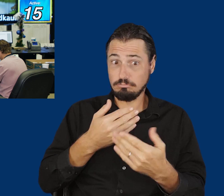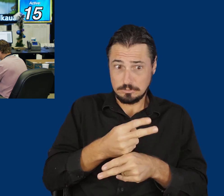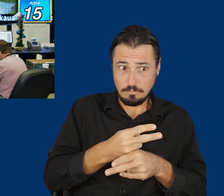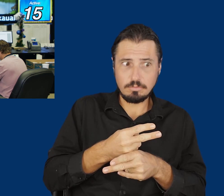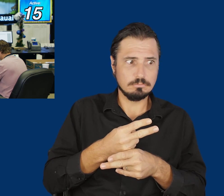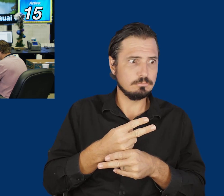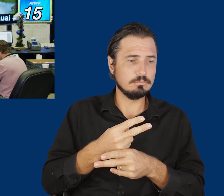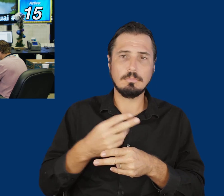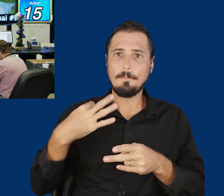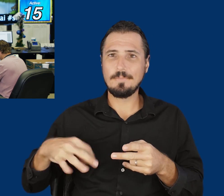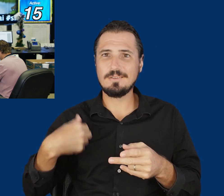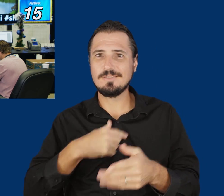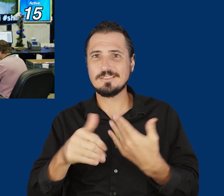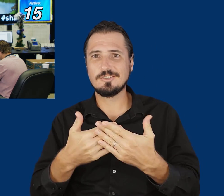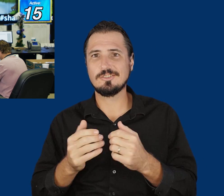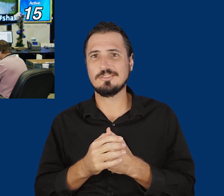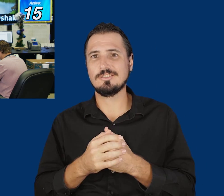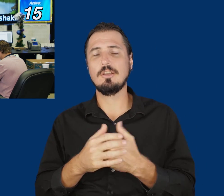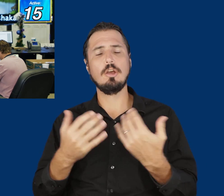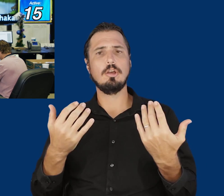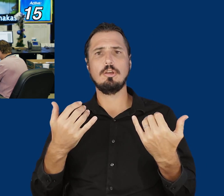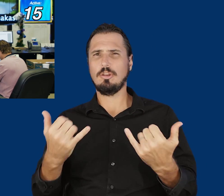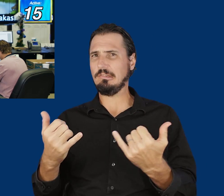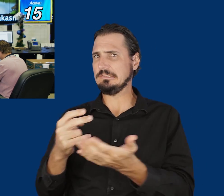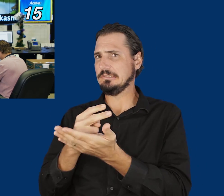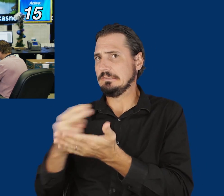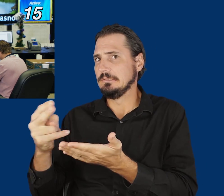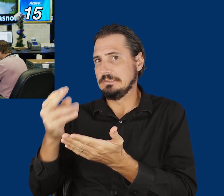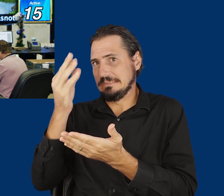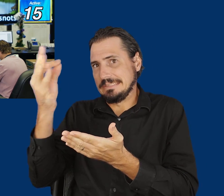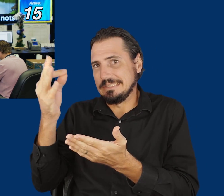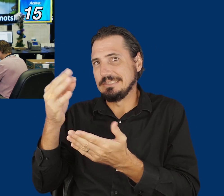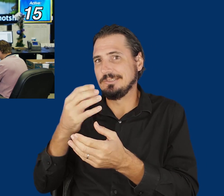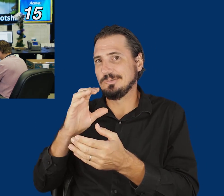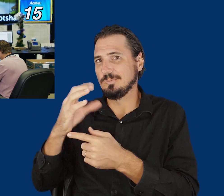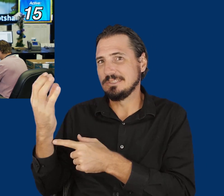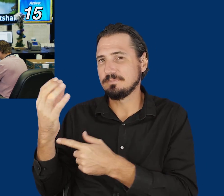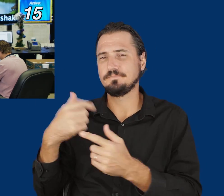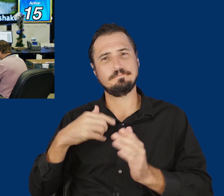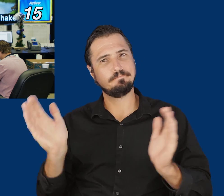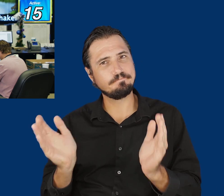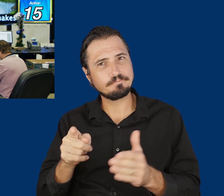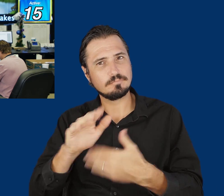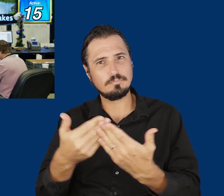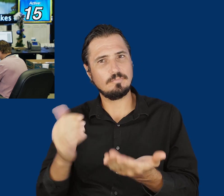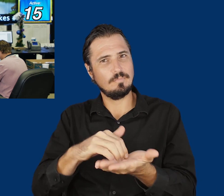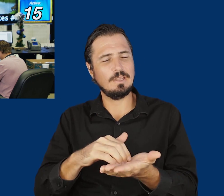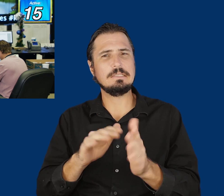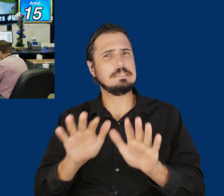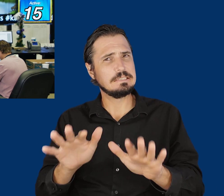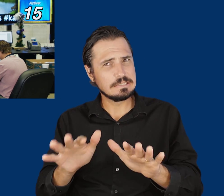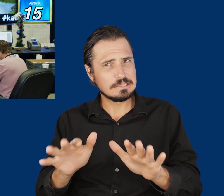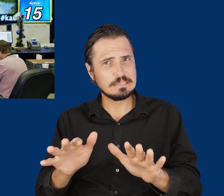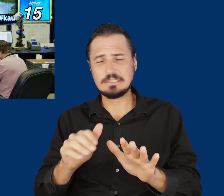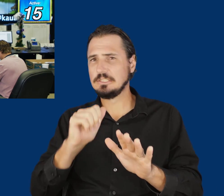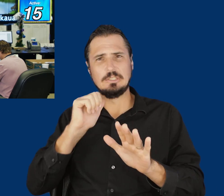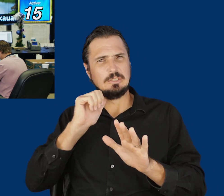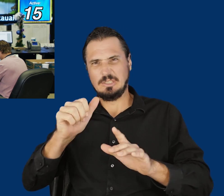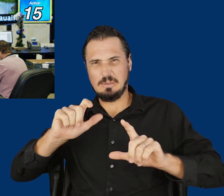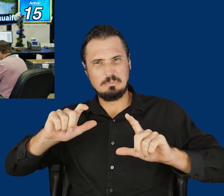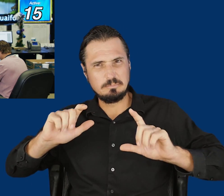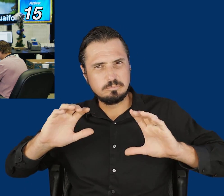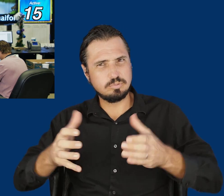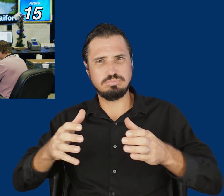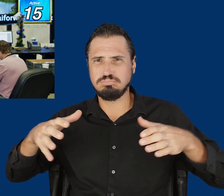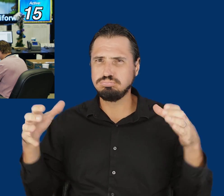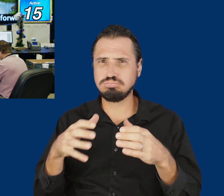We are now less than two weeks from Christmas, and I want to urge Kaua`i residents to once again step up and keep to a minimum our exposure to people outside our households